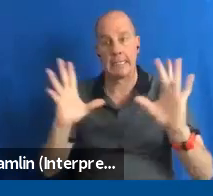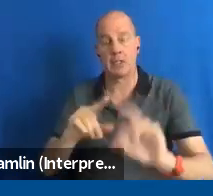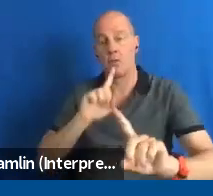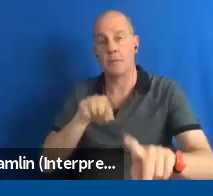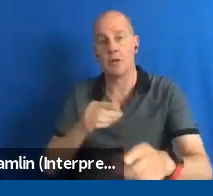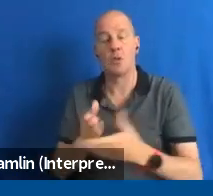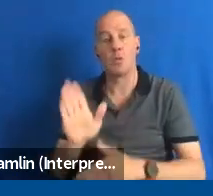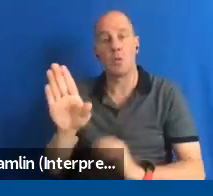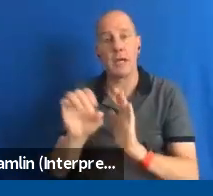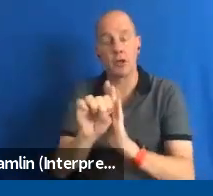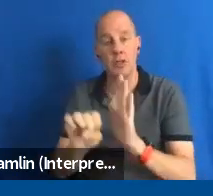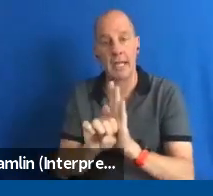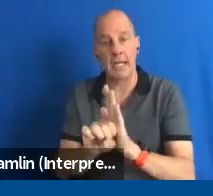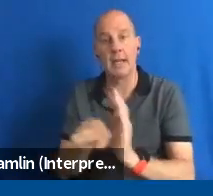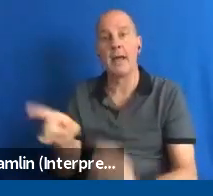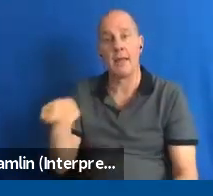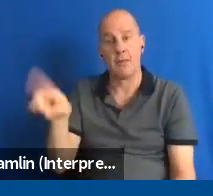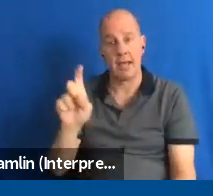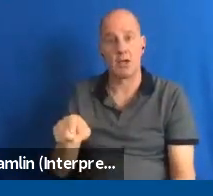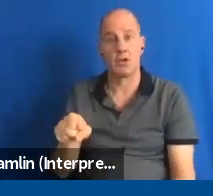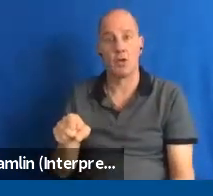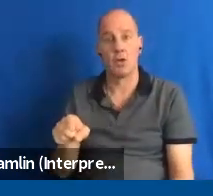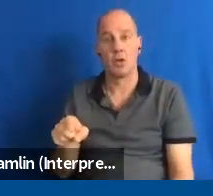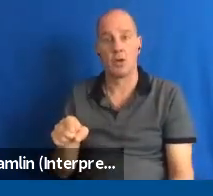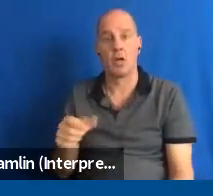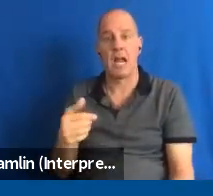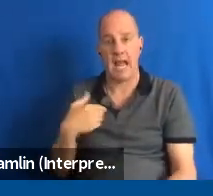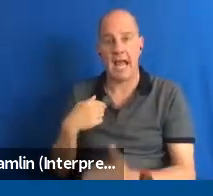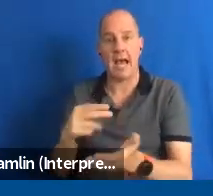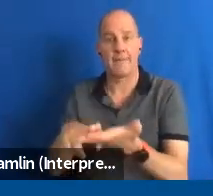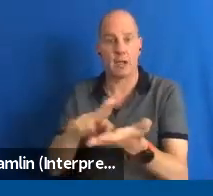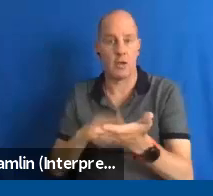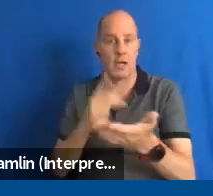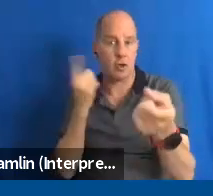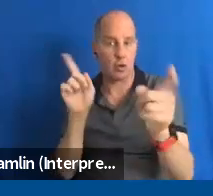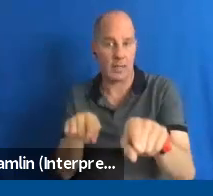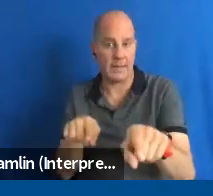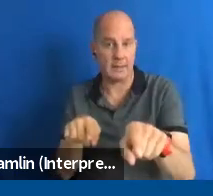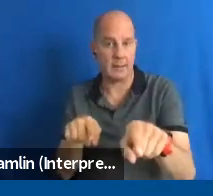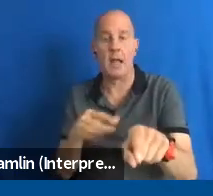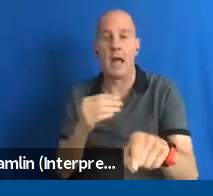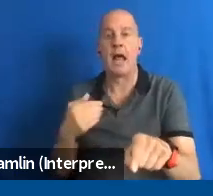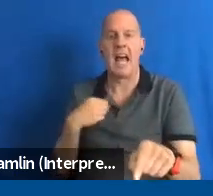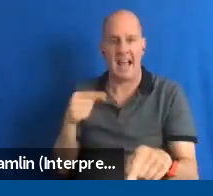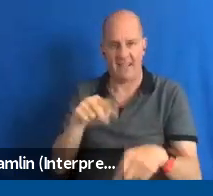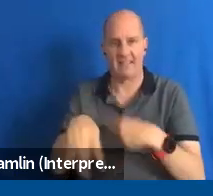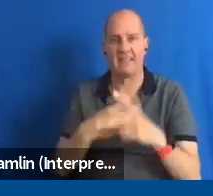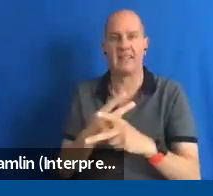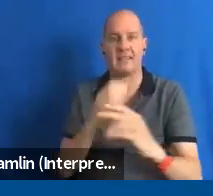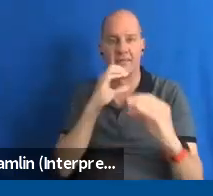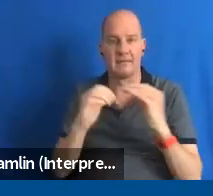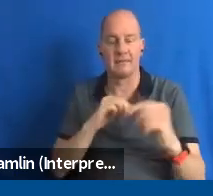state, they should get into these contractual agreements and have these conversations about